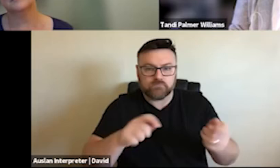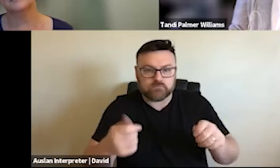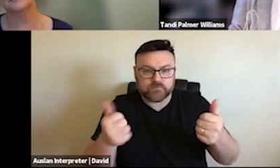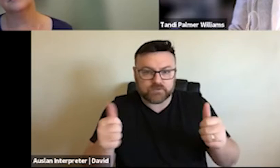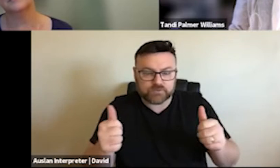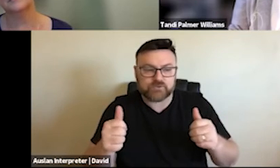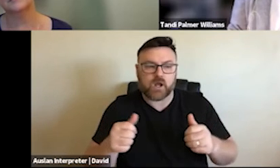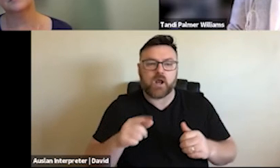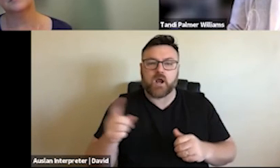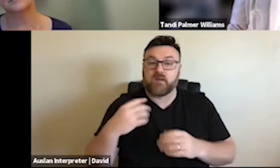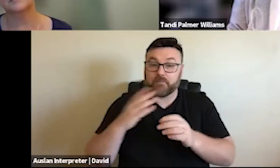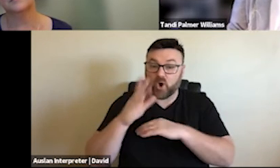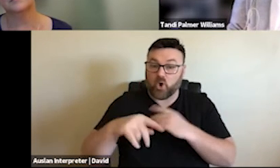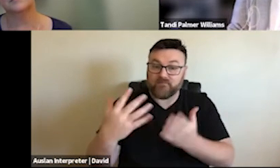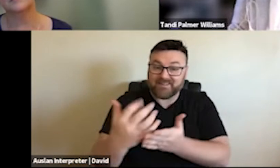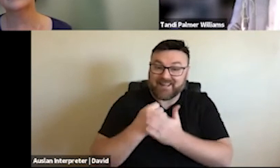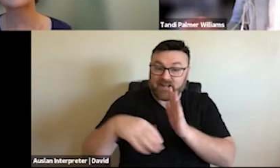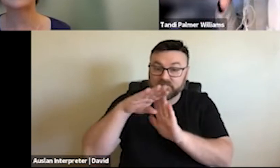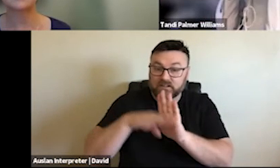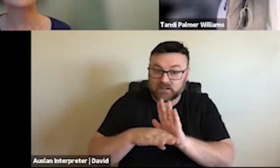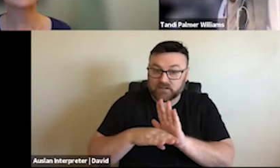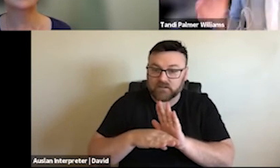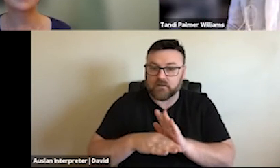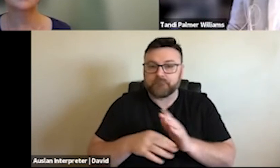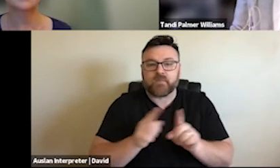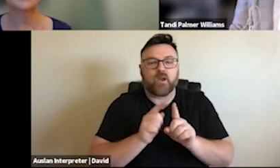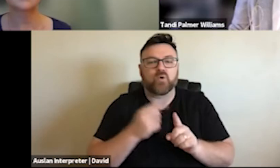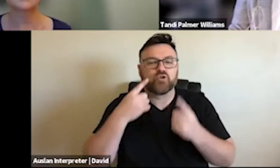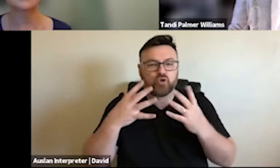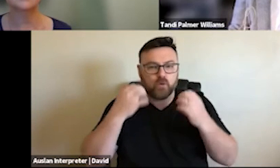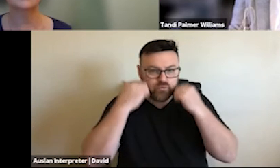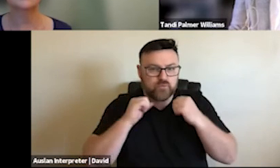measures, including requiring proof of vaccination, so stating for that.